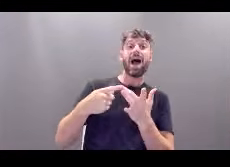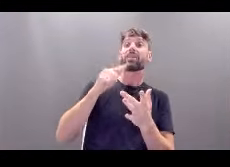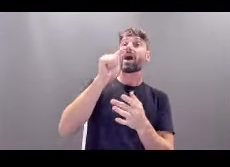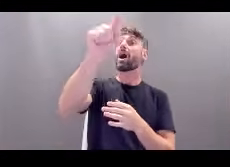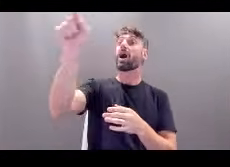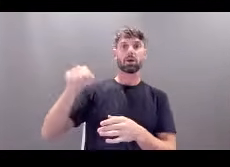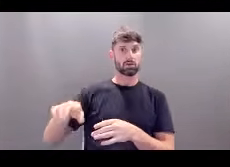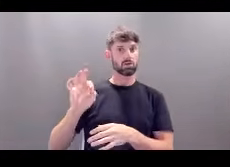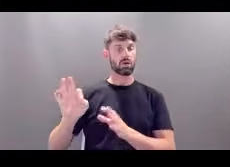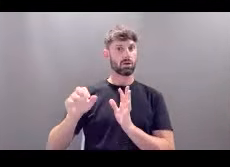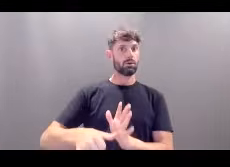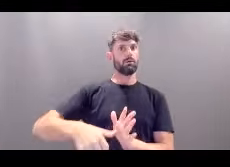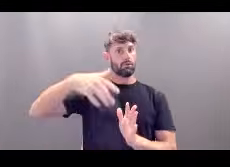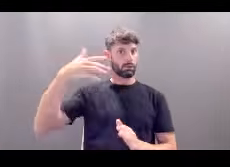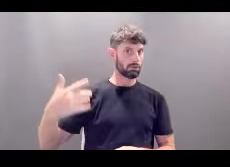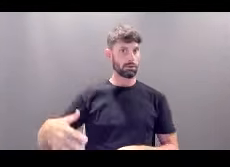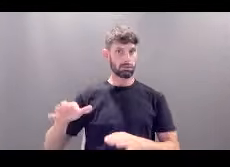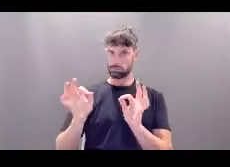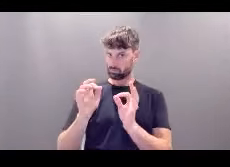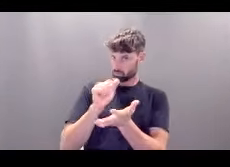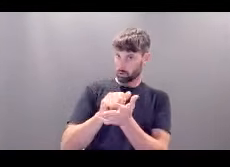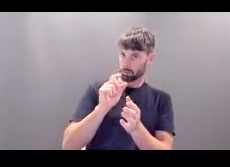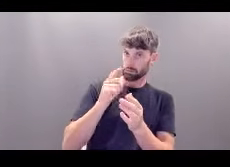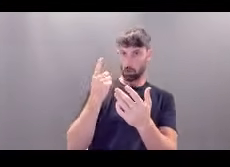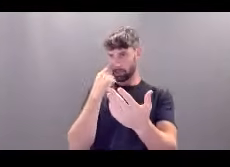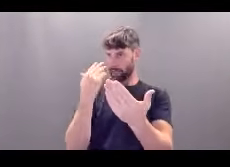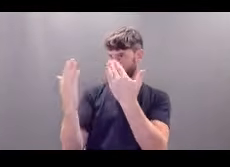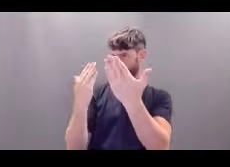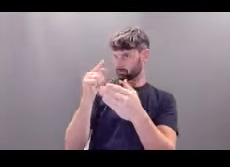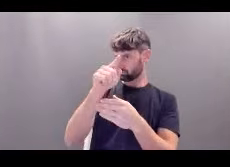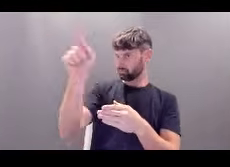This helps us understand if the proposed item is more